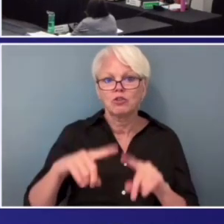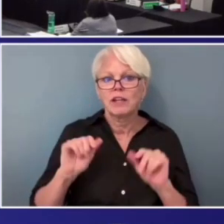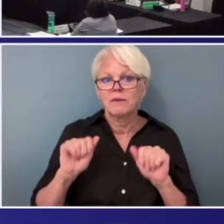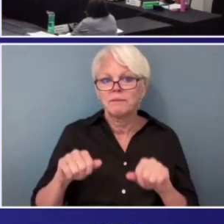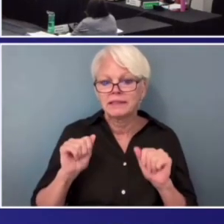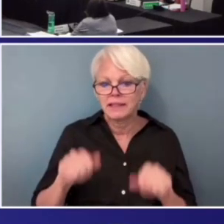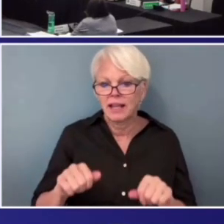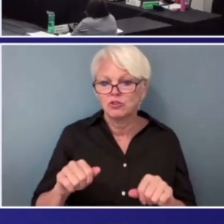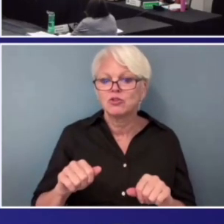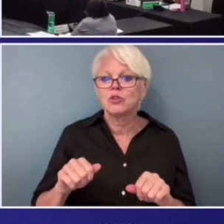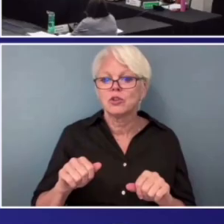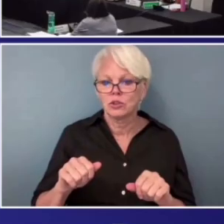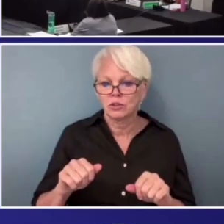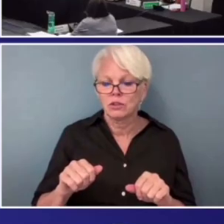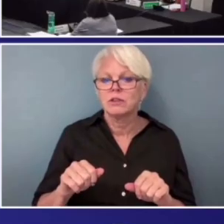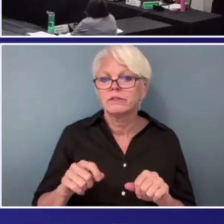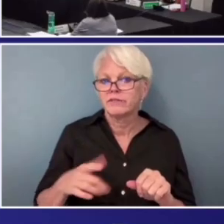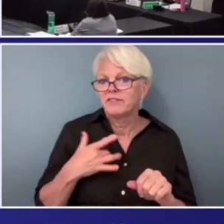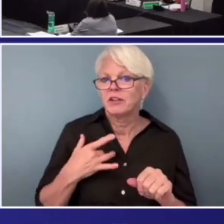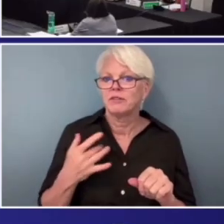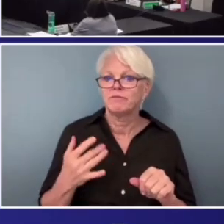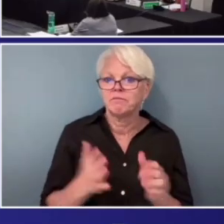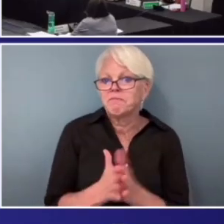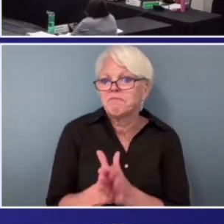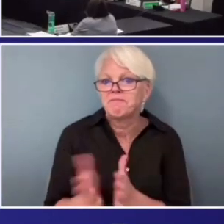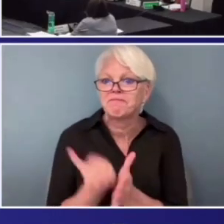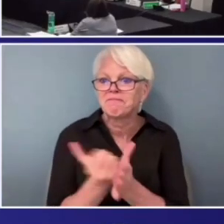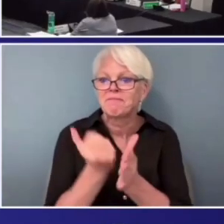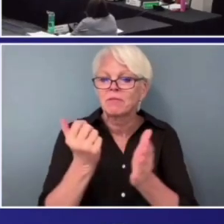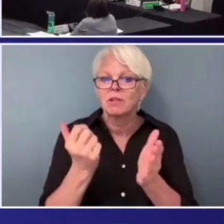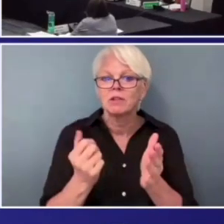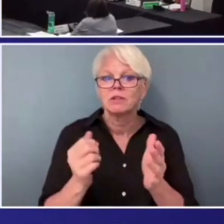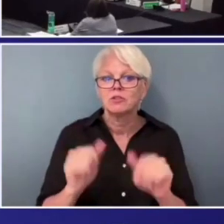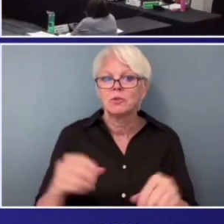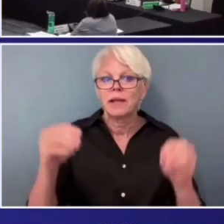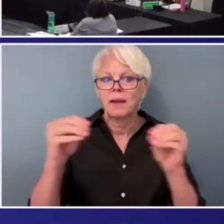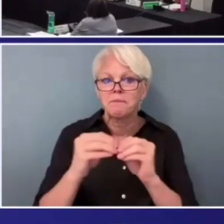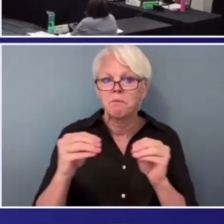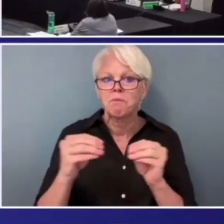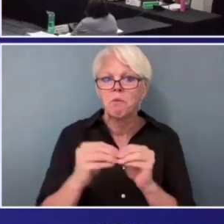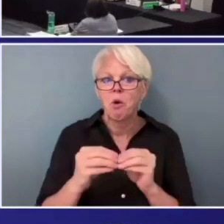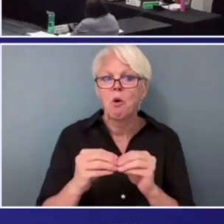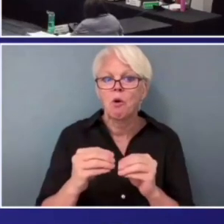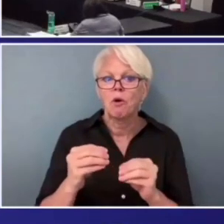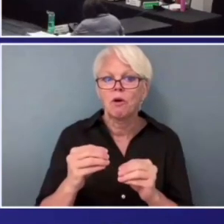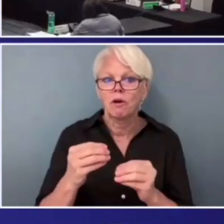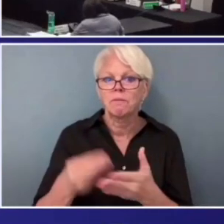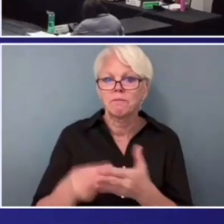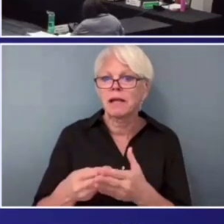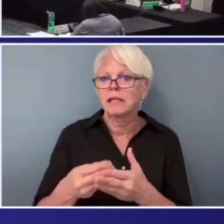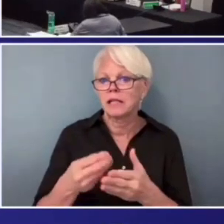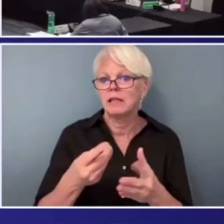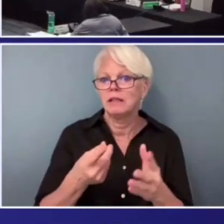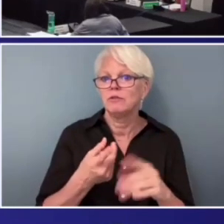to have the ability to potentially, you know, get more -- acquire more money through your loans while also at the